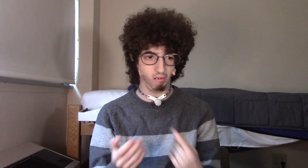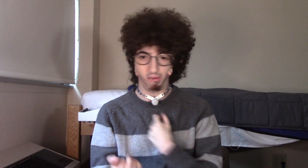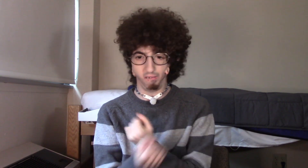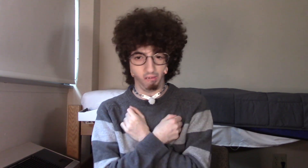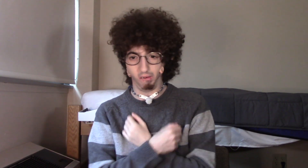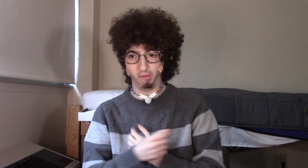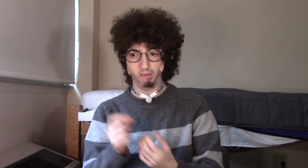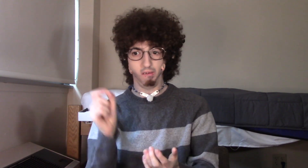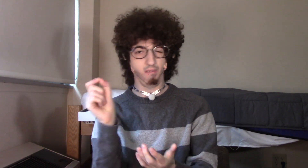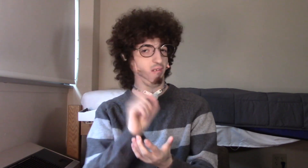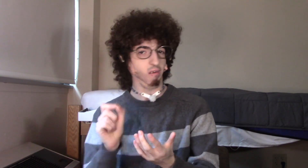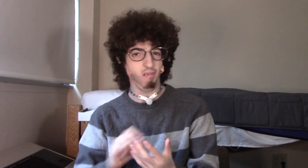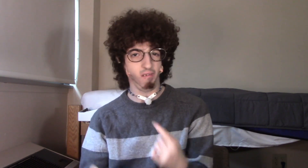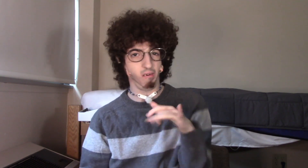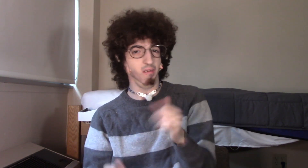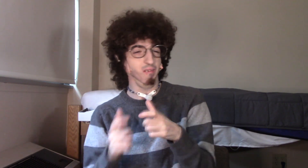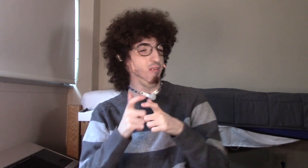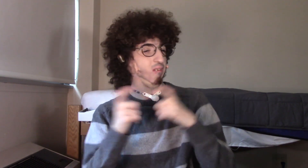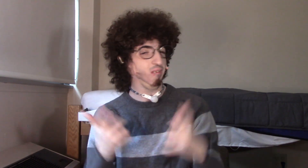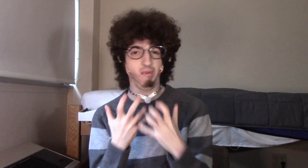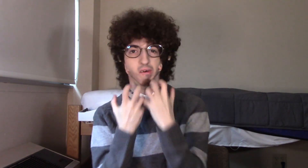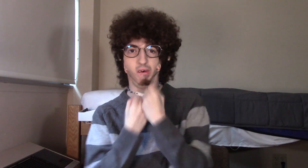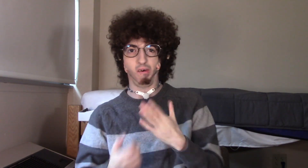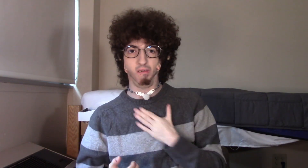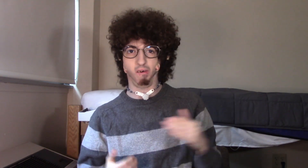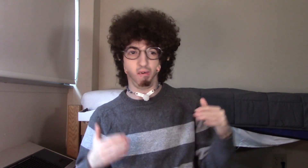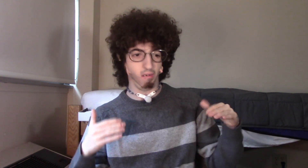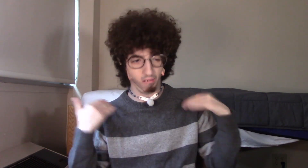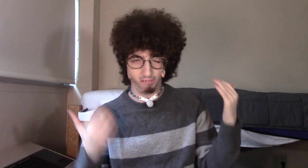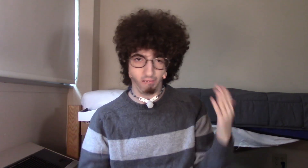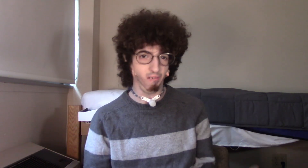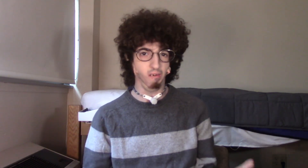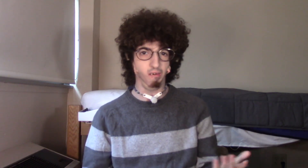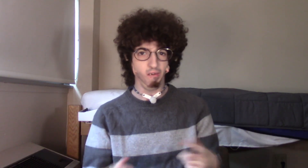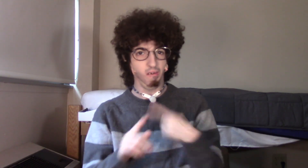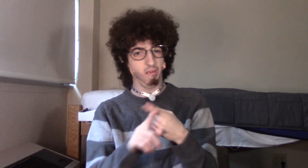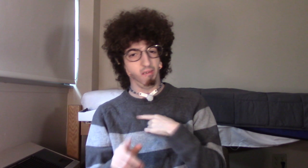I love writing, that was a big passion of mine when I was younger